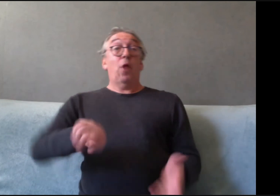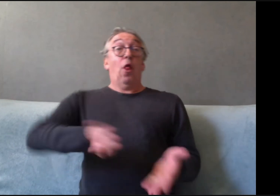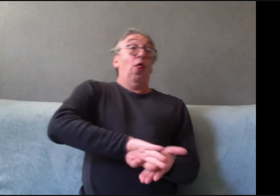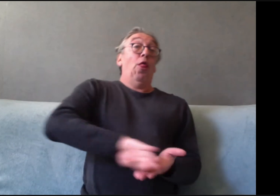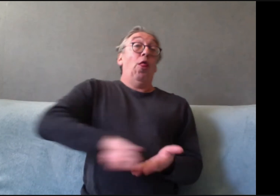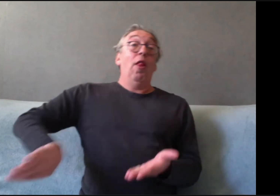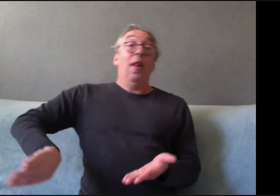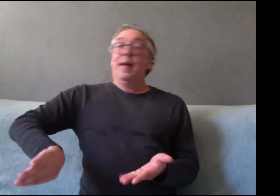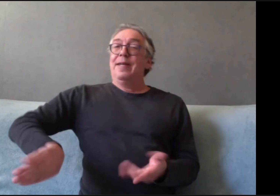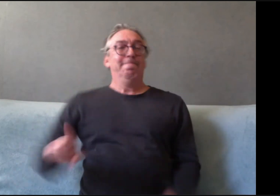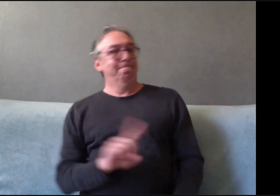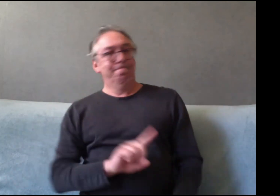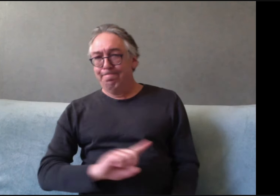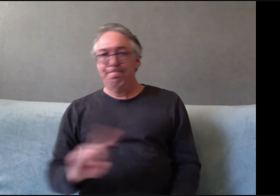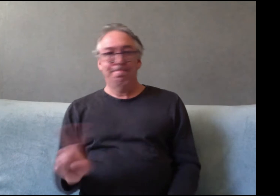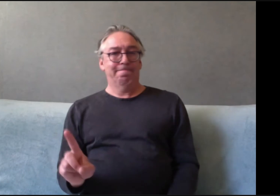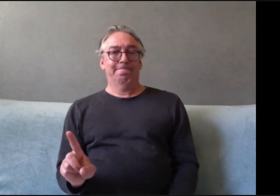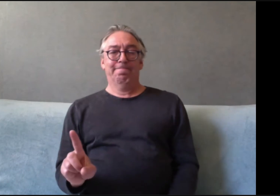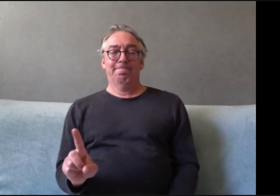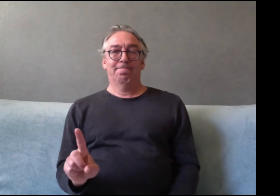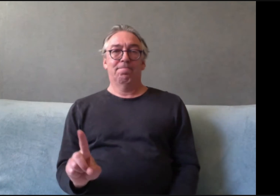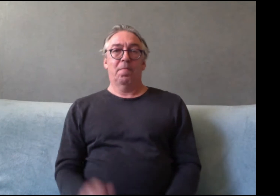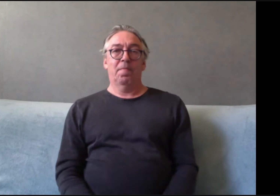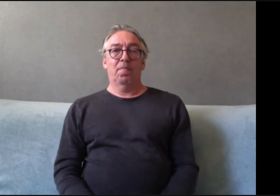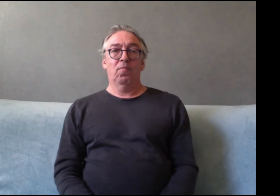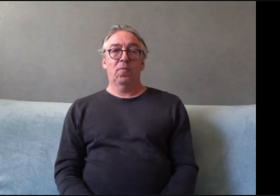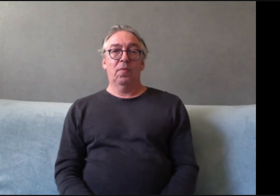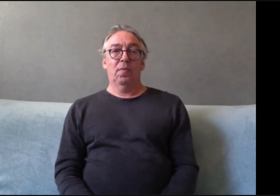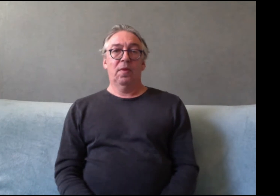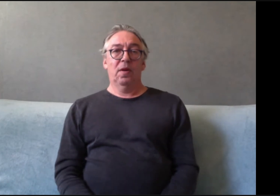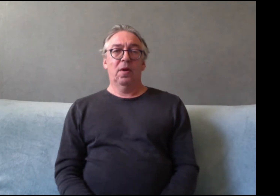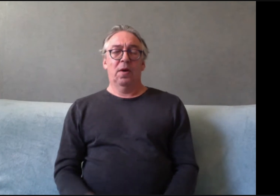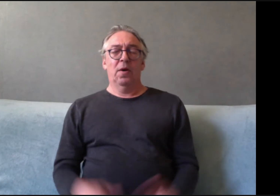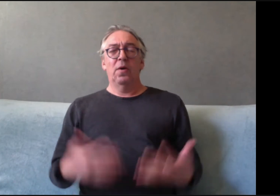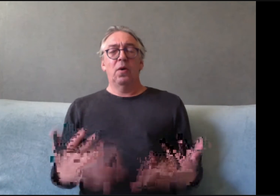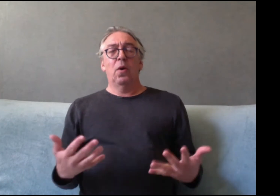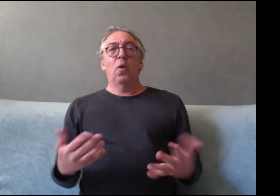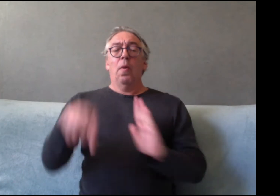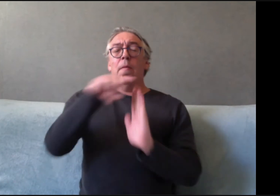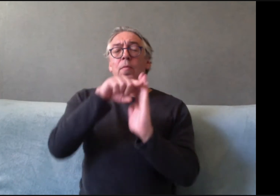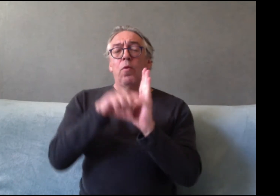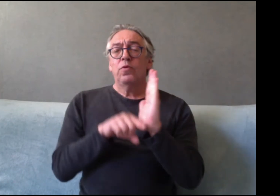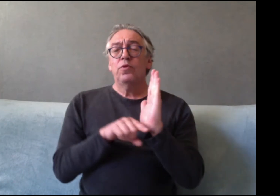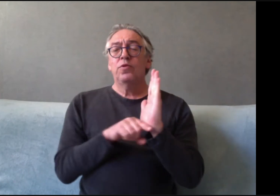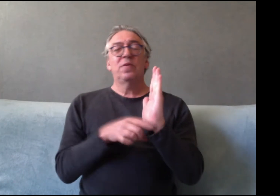Taking always into account the inclusive and Human Rights-based model